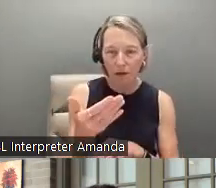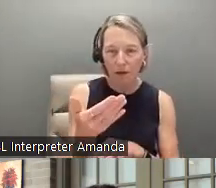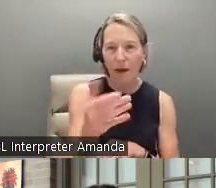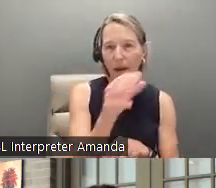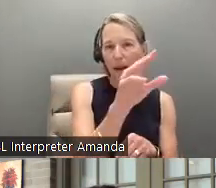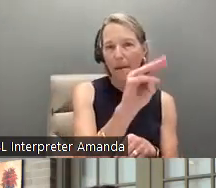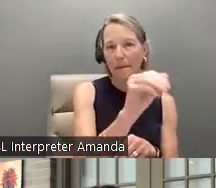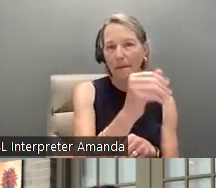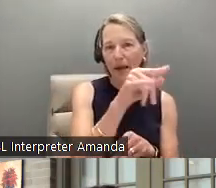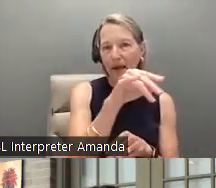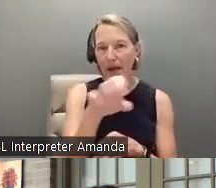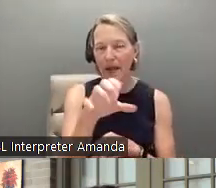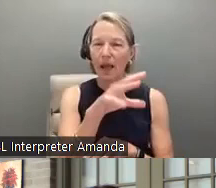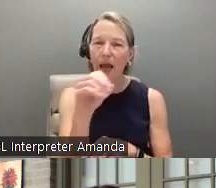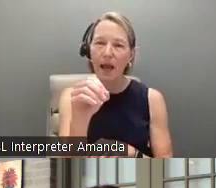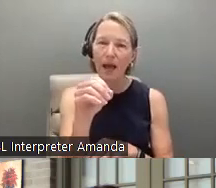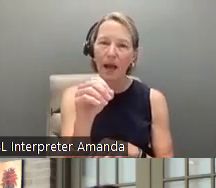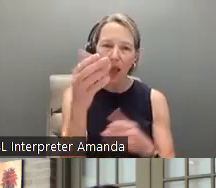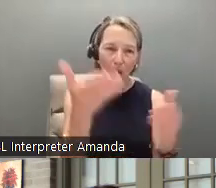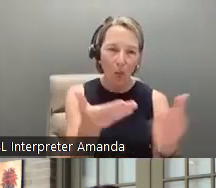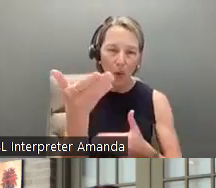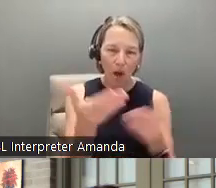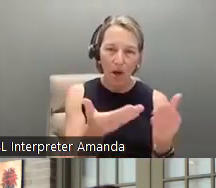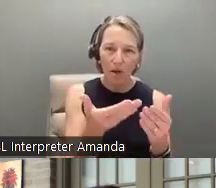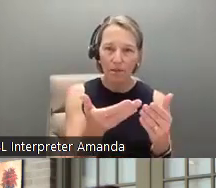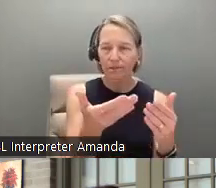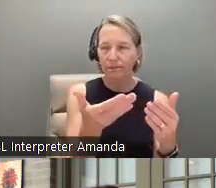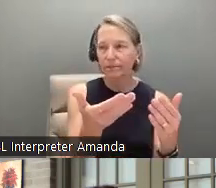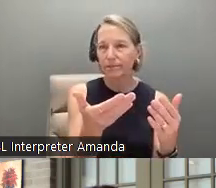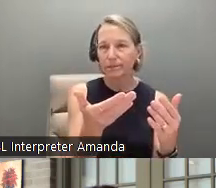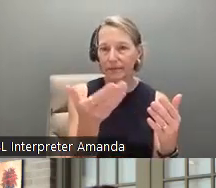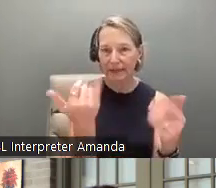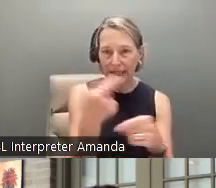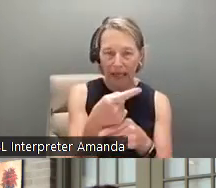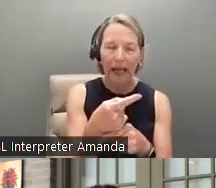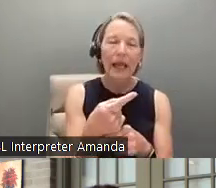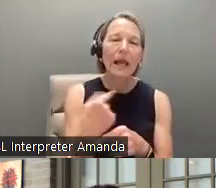and and well I want to welcome take the time to welcome everyone here today um to learn about